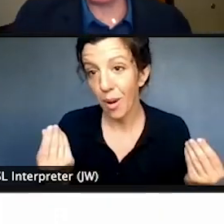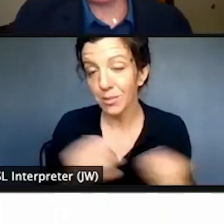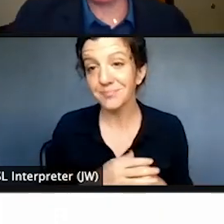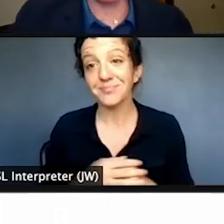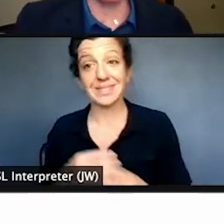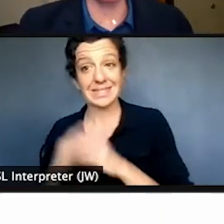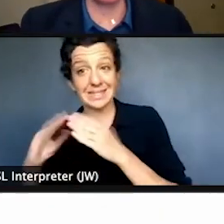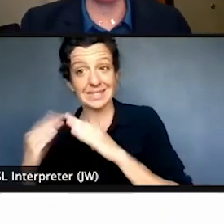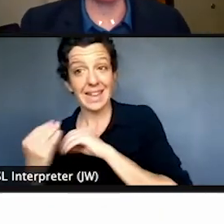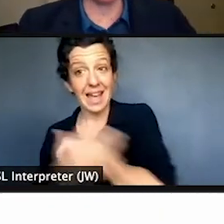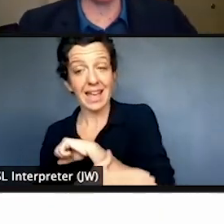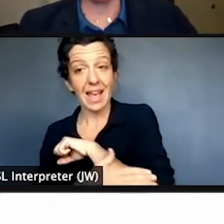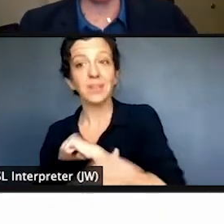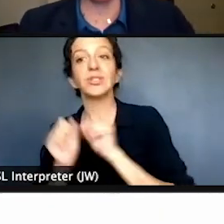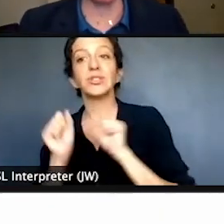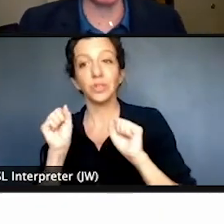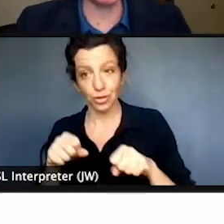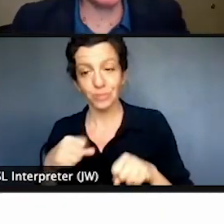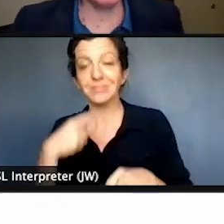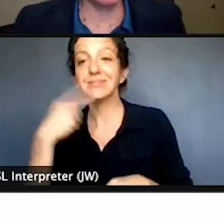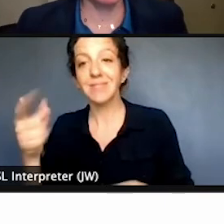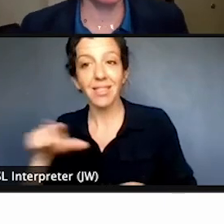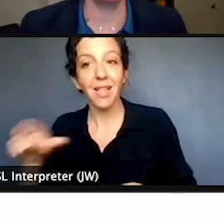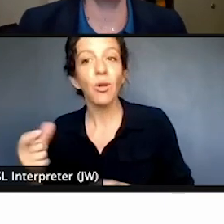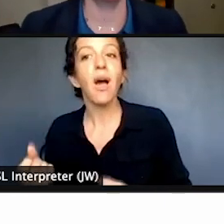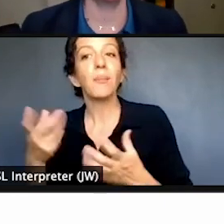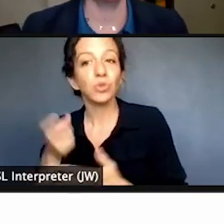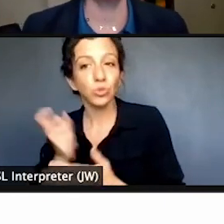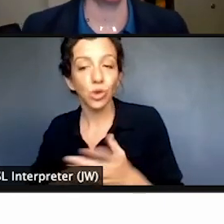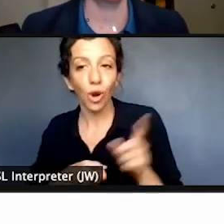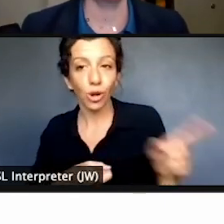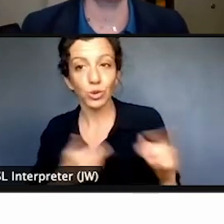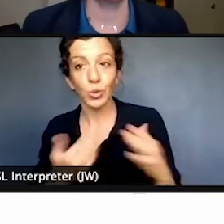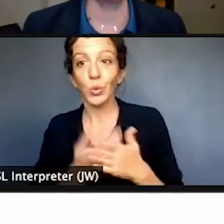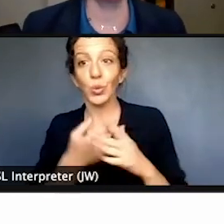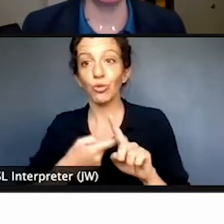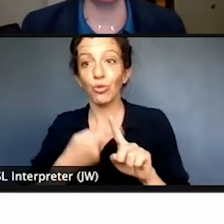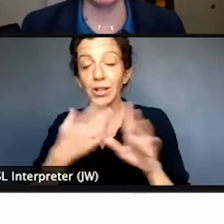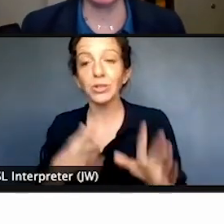Okay, so this was put on the ballot by Michael Weinstein